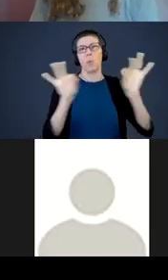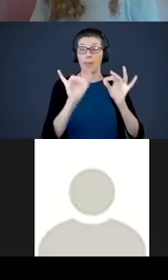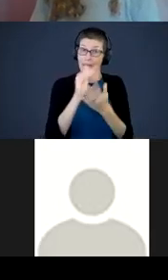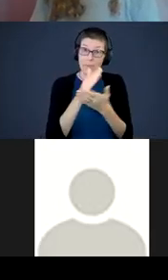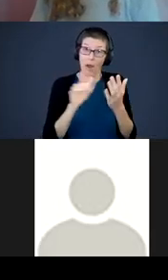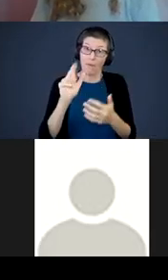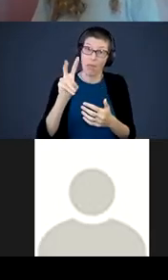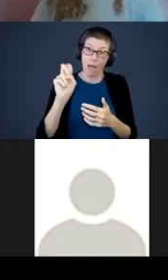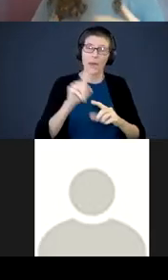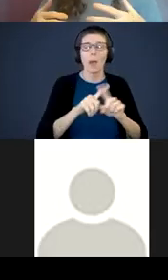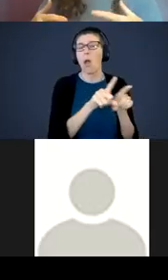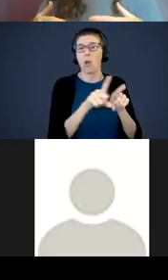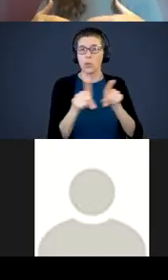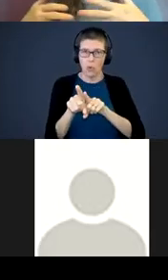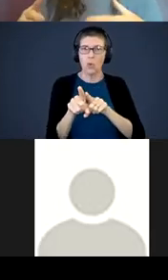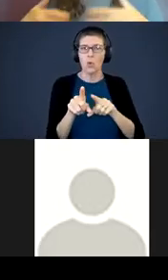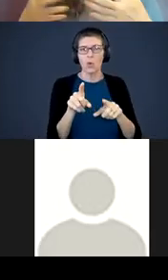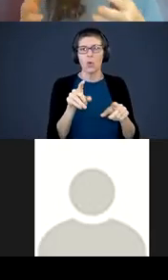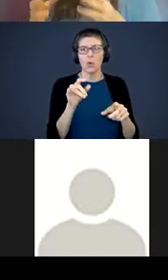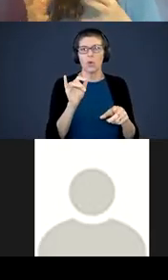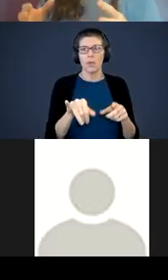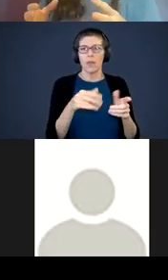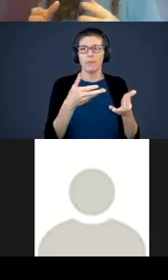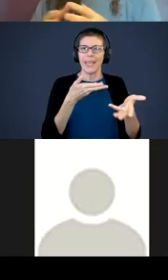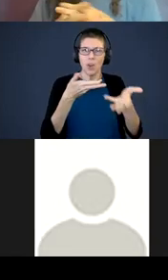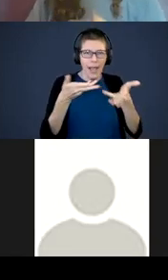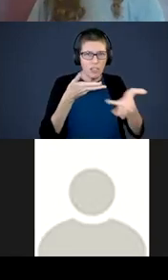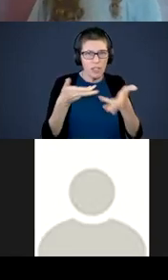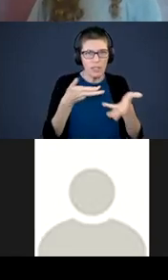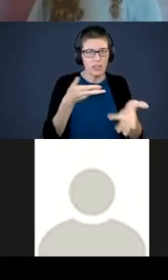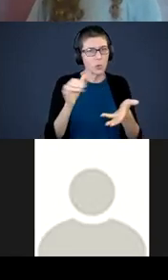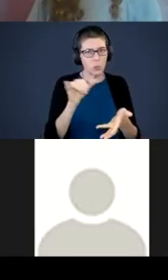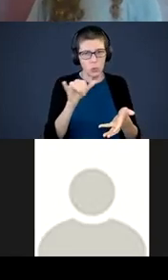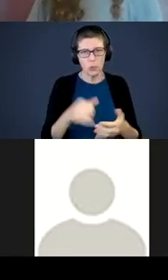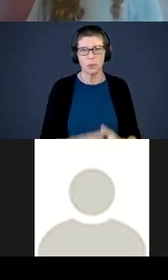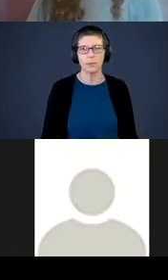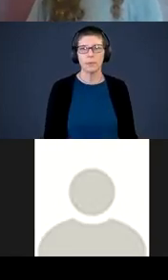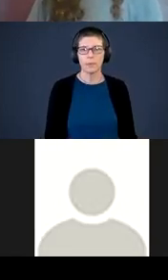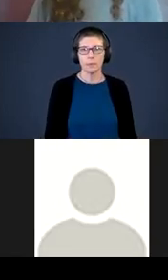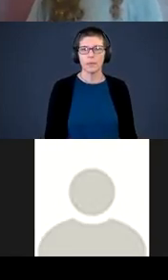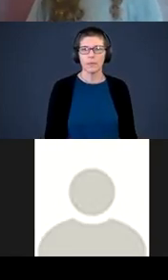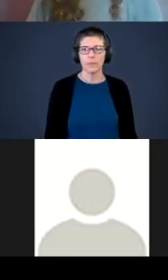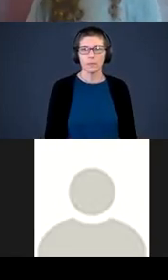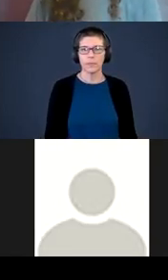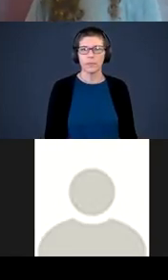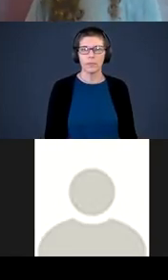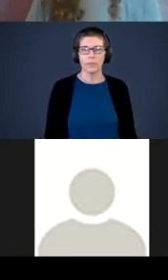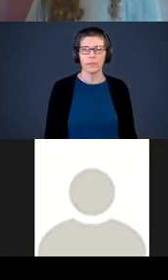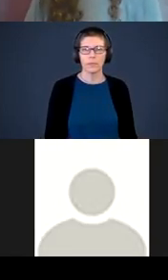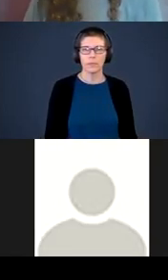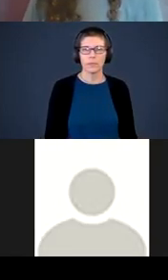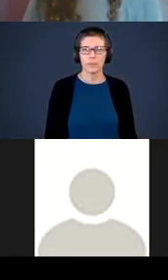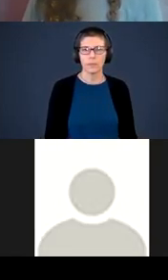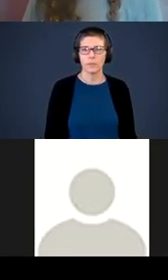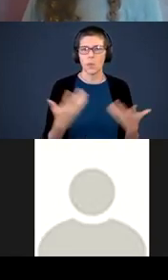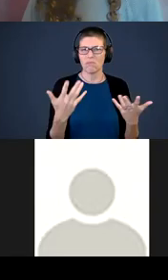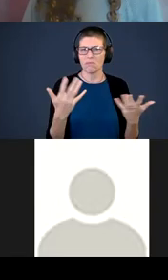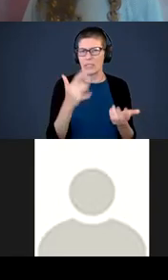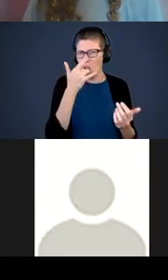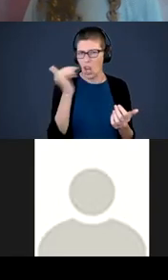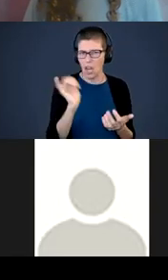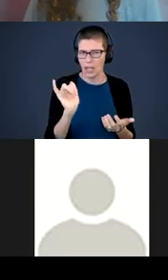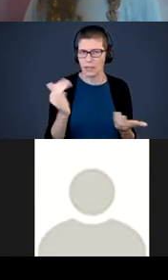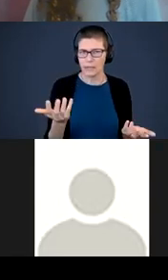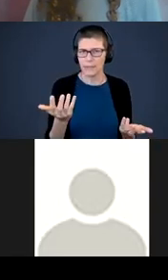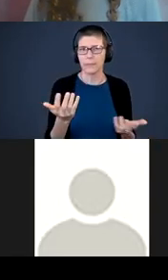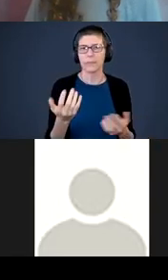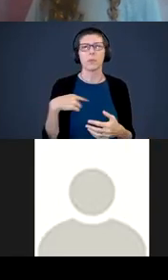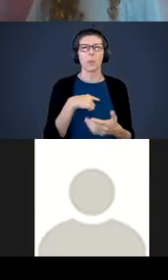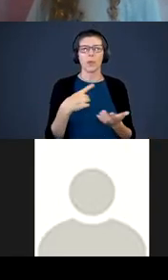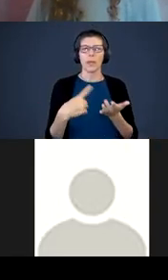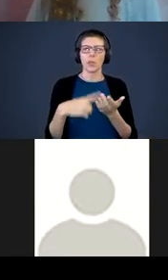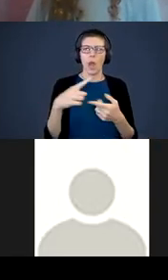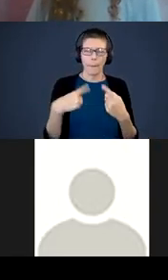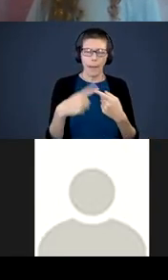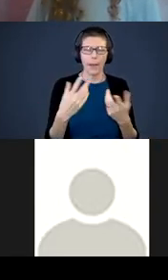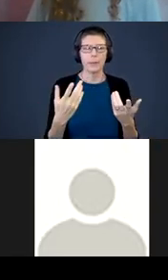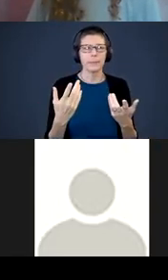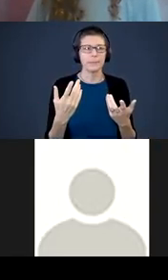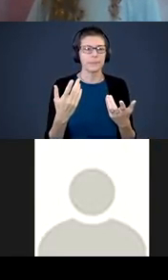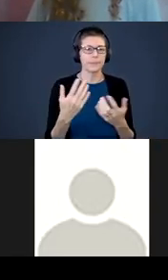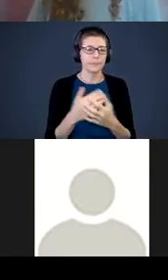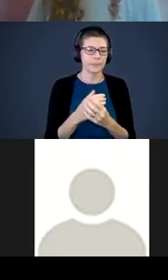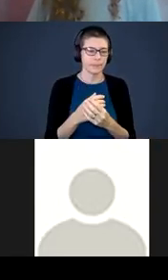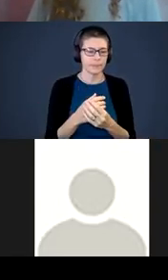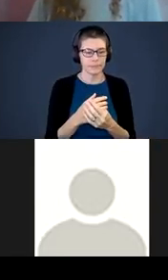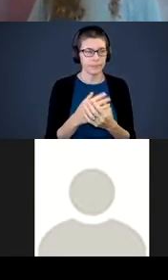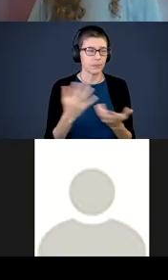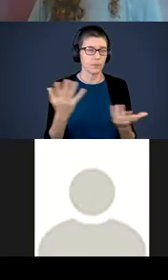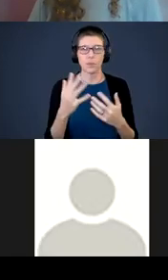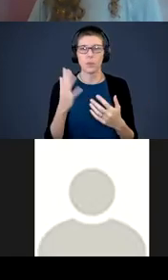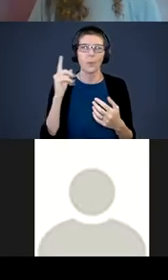also the interaction piece as well. What does that look like? We talk about, there are website, and